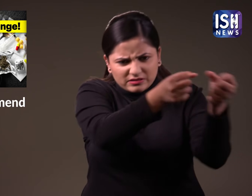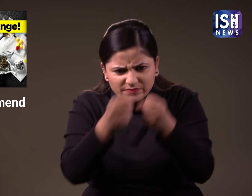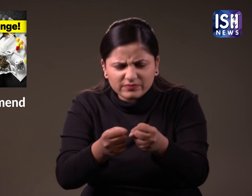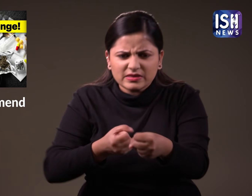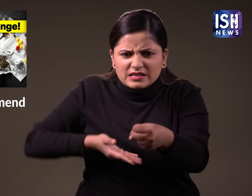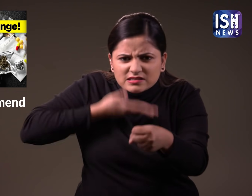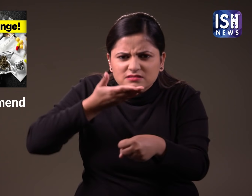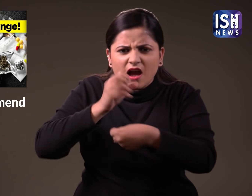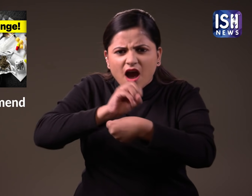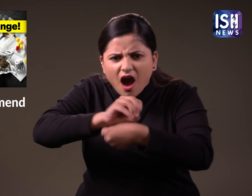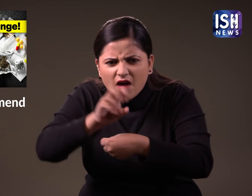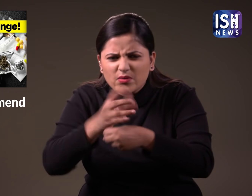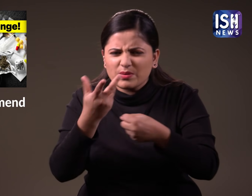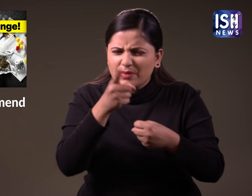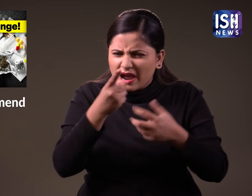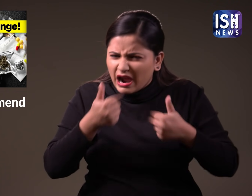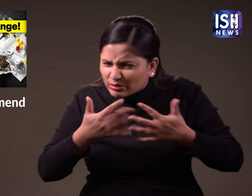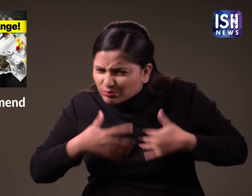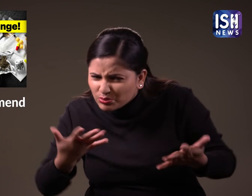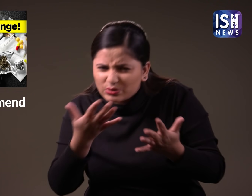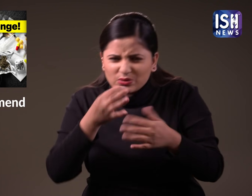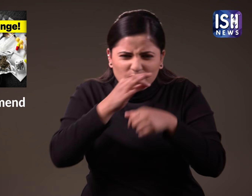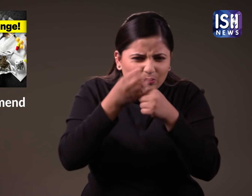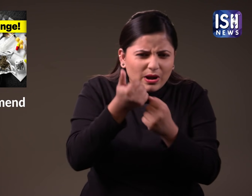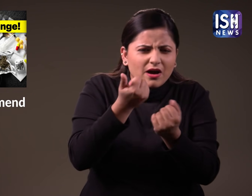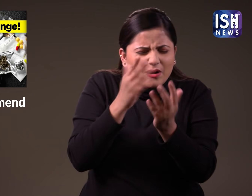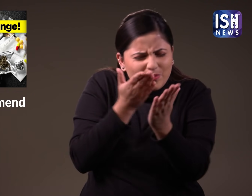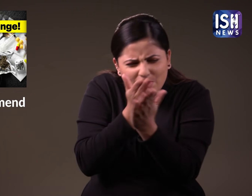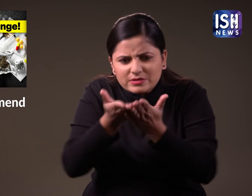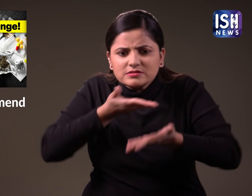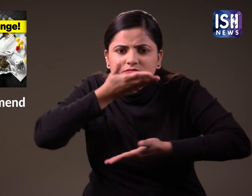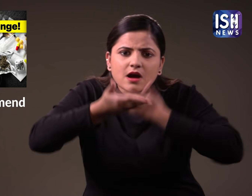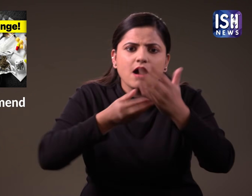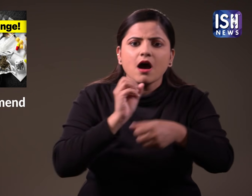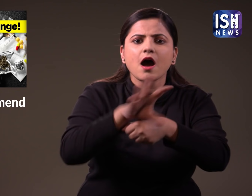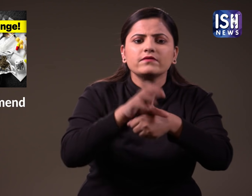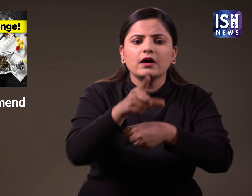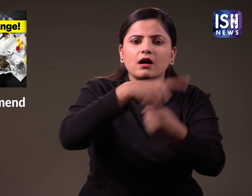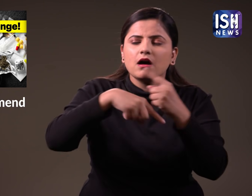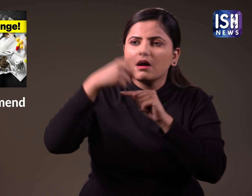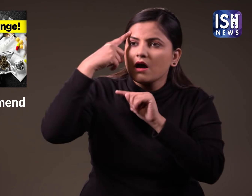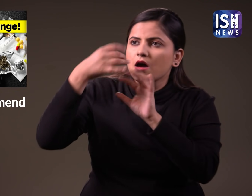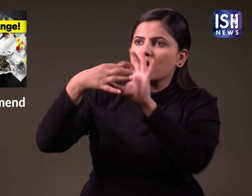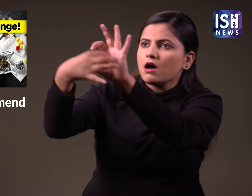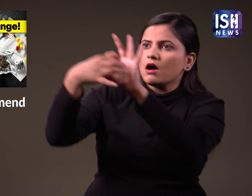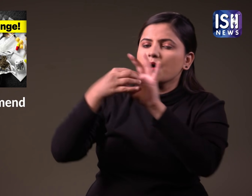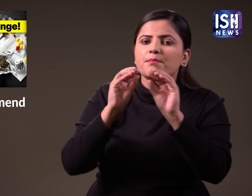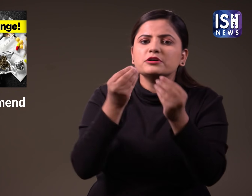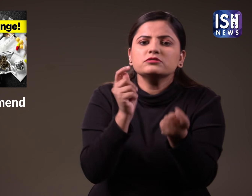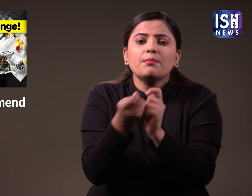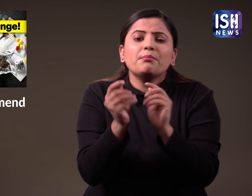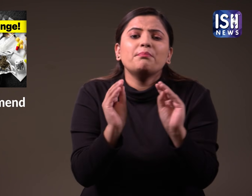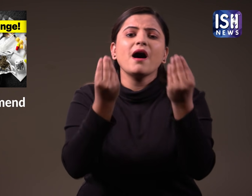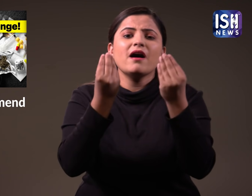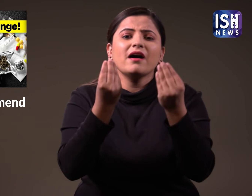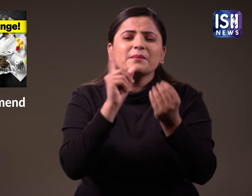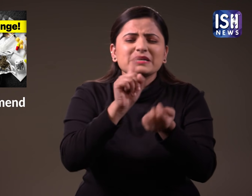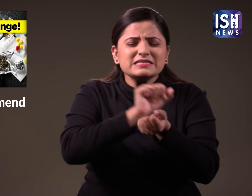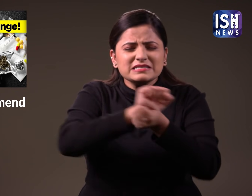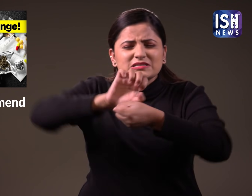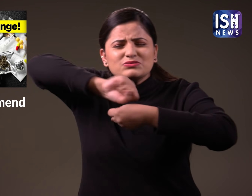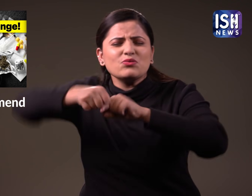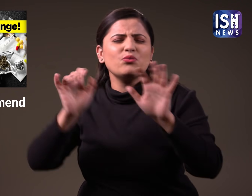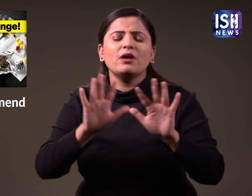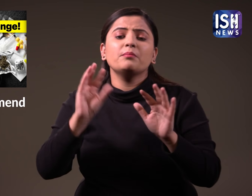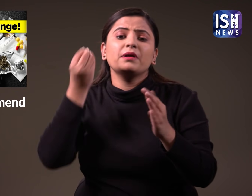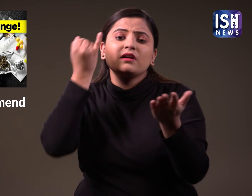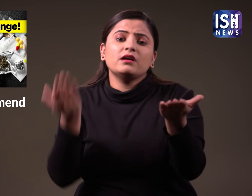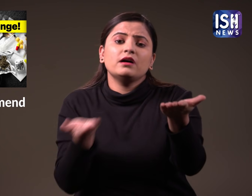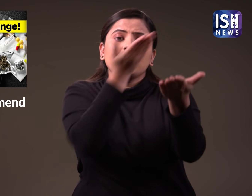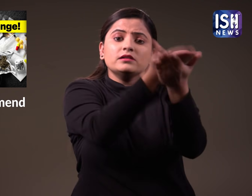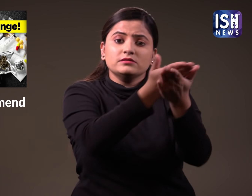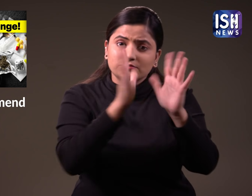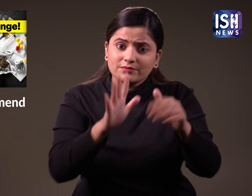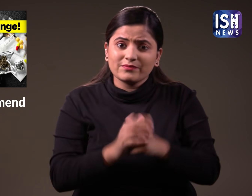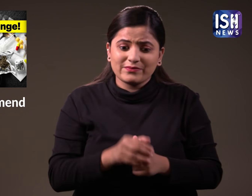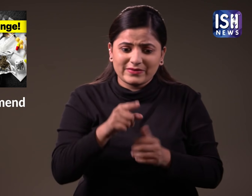they should be rehabilitated and counselled to help them get out of the addiction.